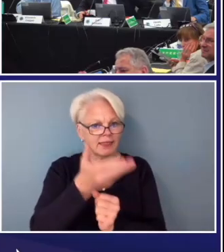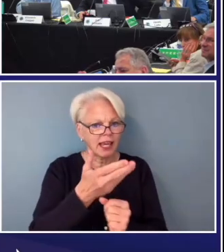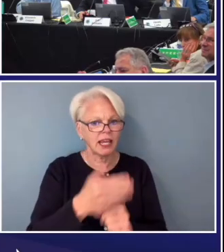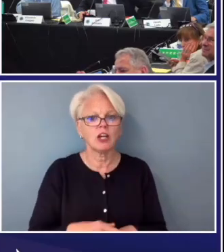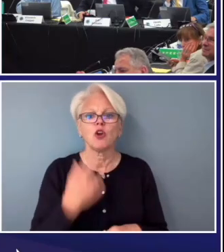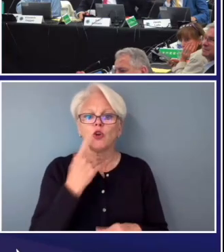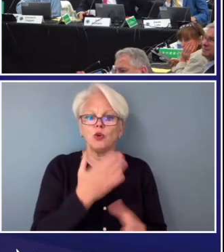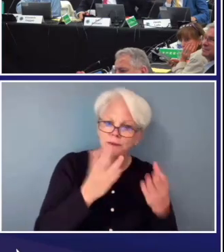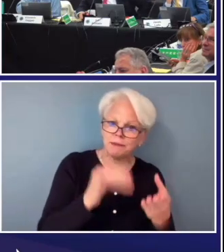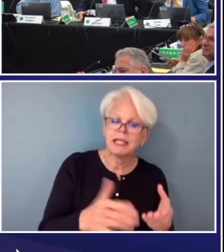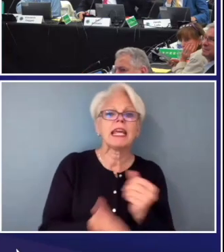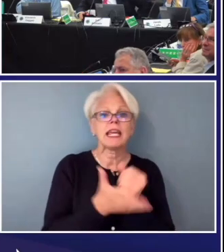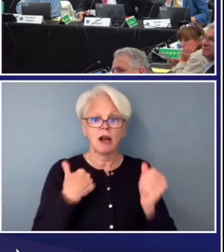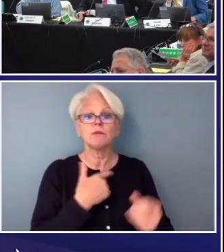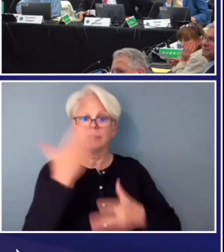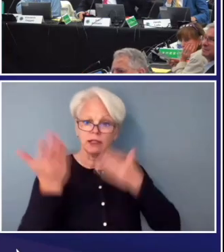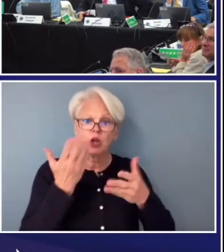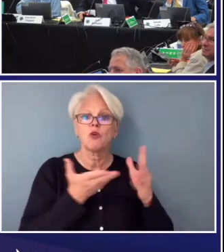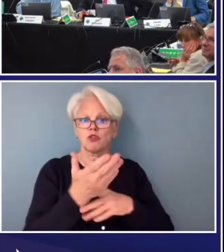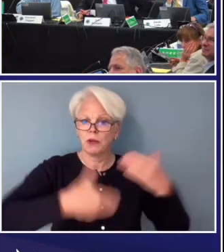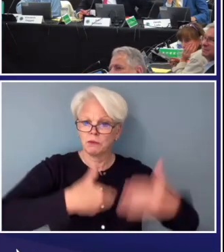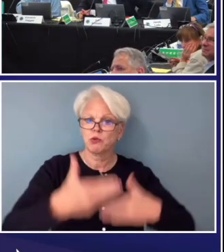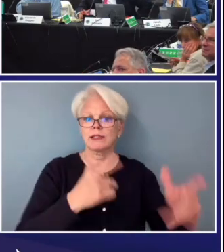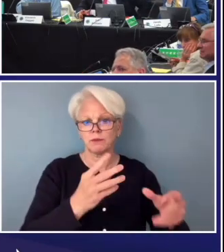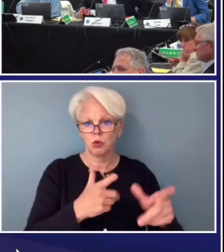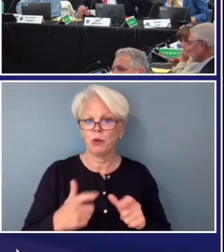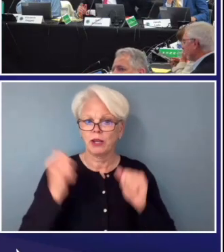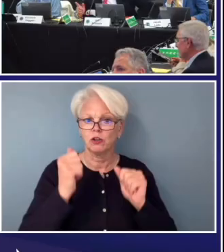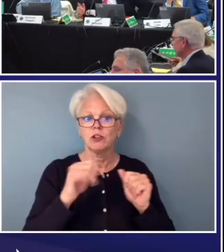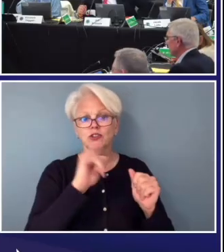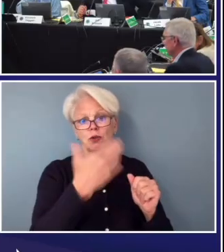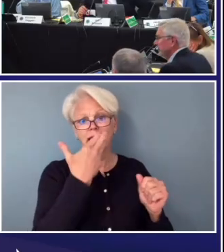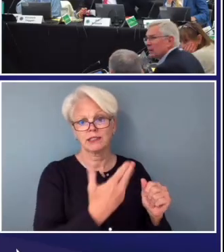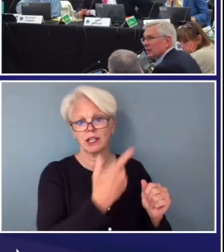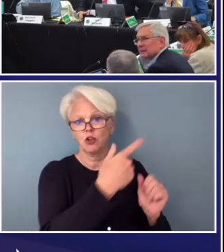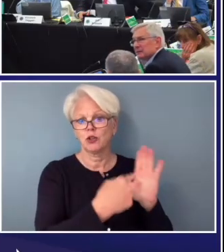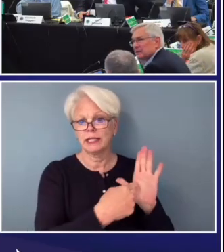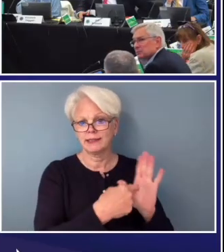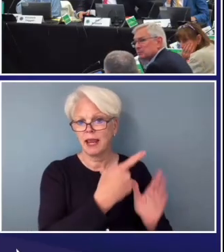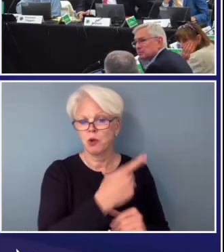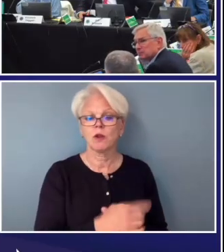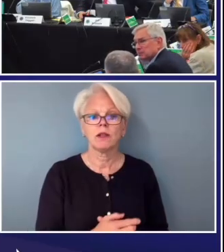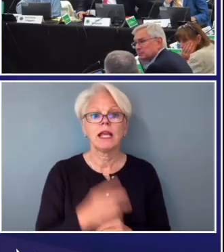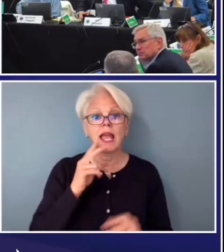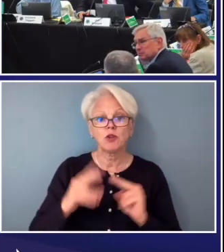Um, and uh, so that's a that's a good example. If you look at some of Mike's proposals as well.